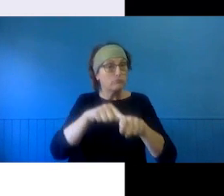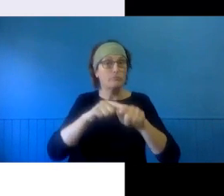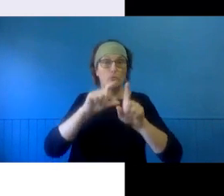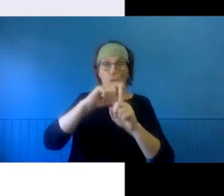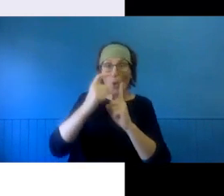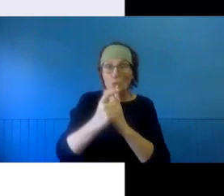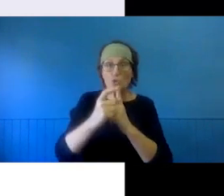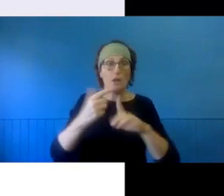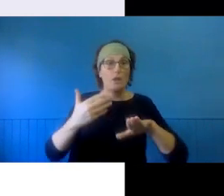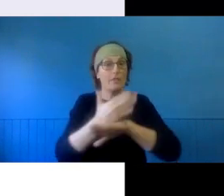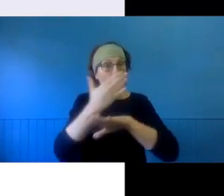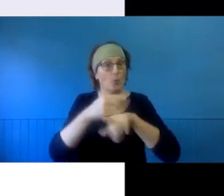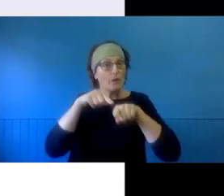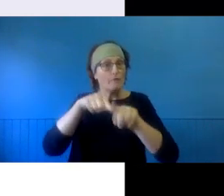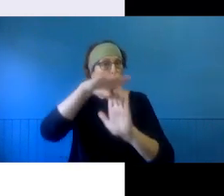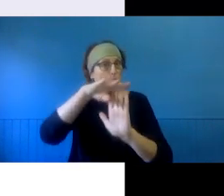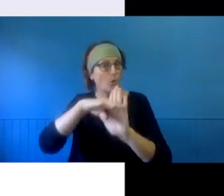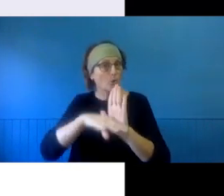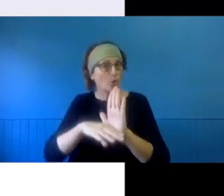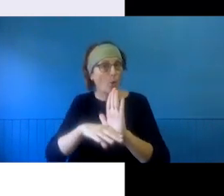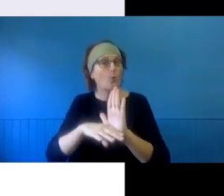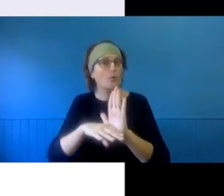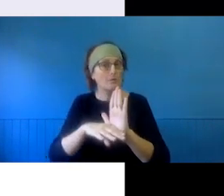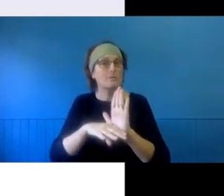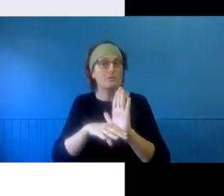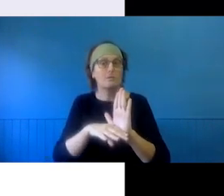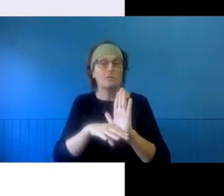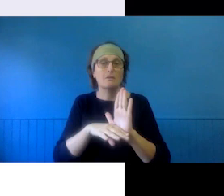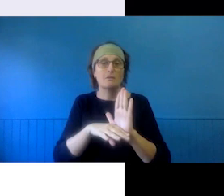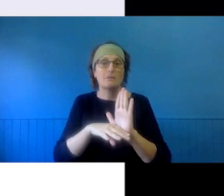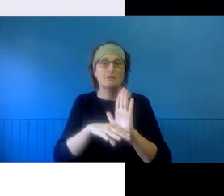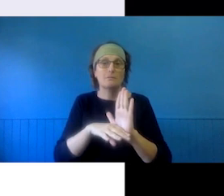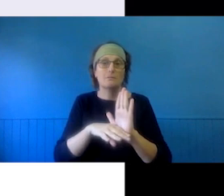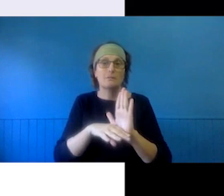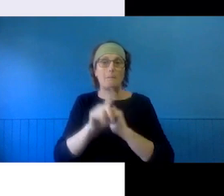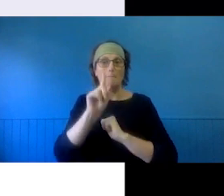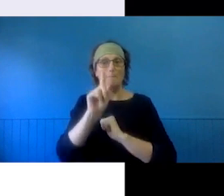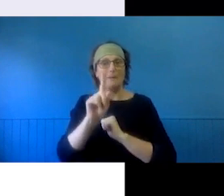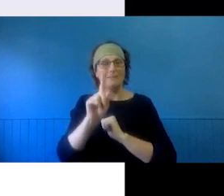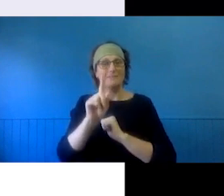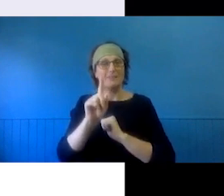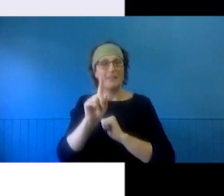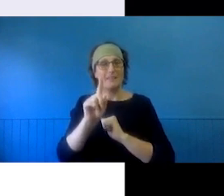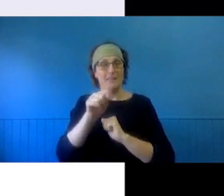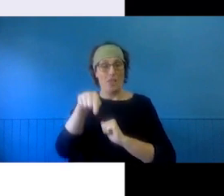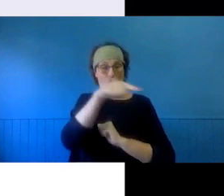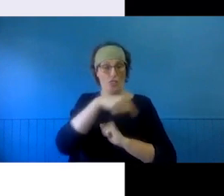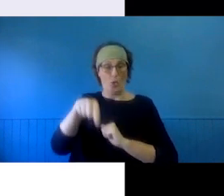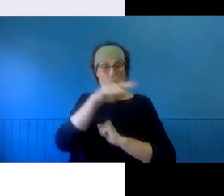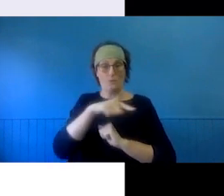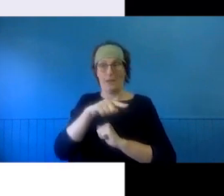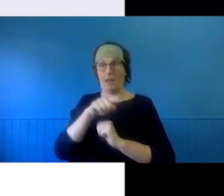working with protocols but they're interfacing with public and that's